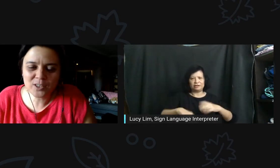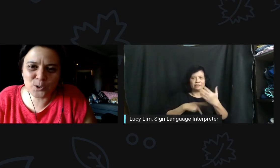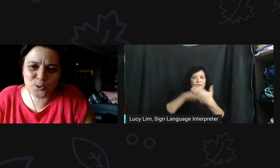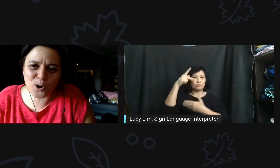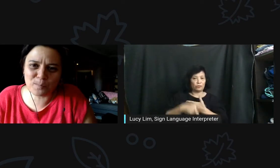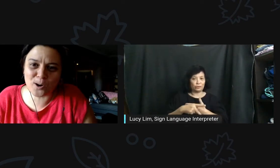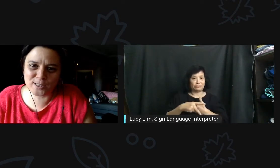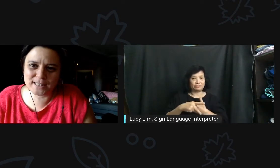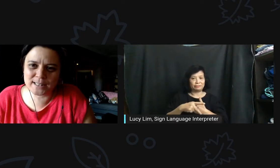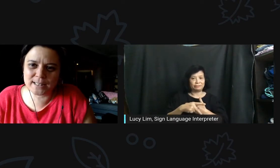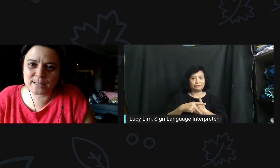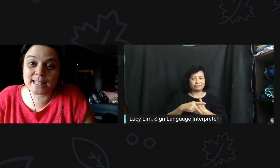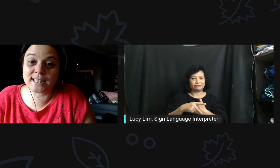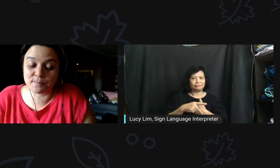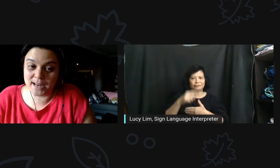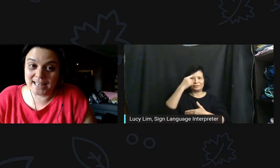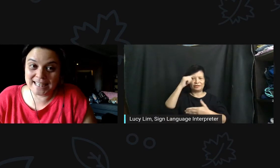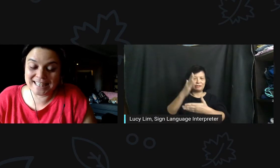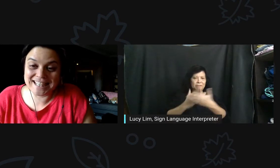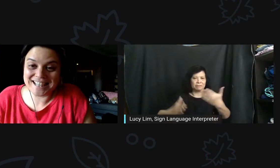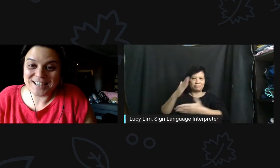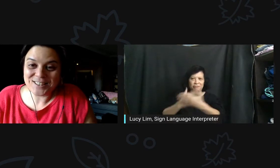who are participating.